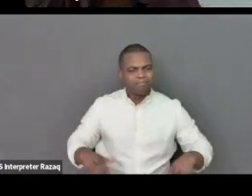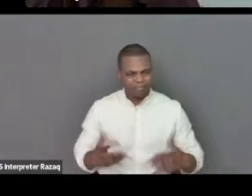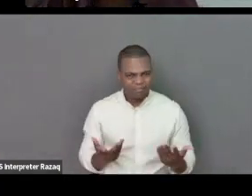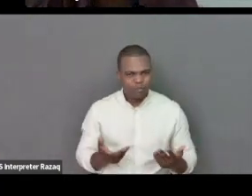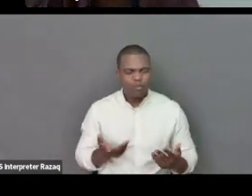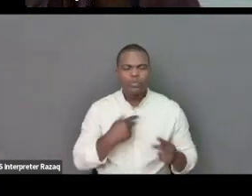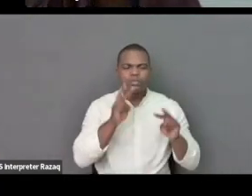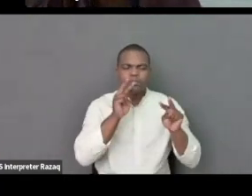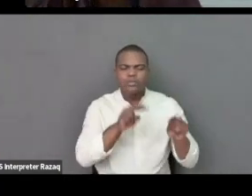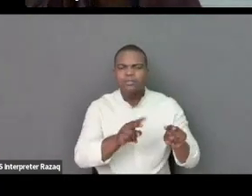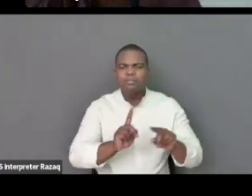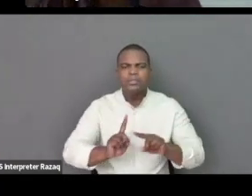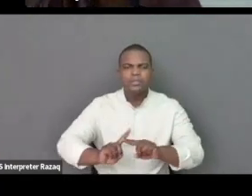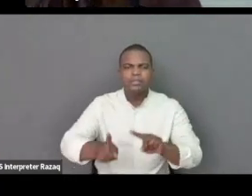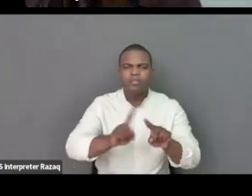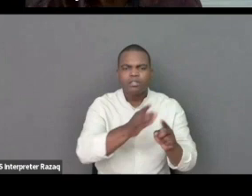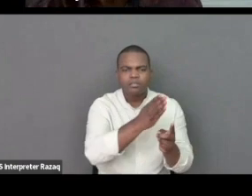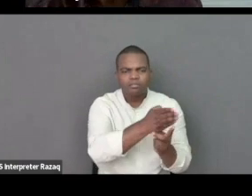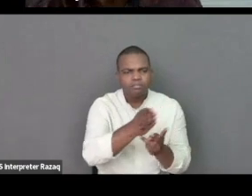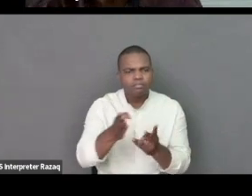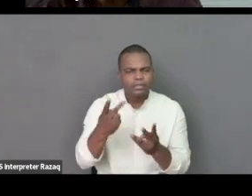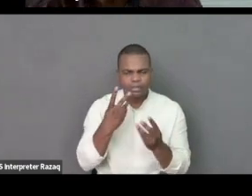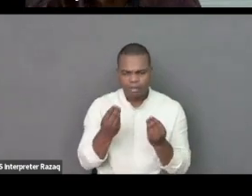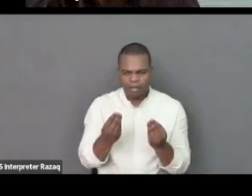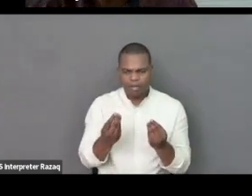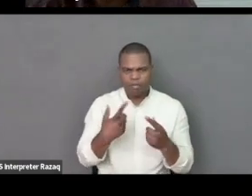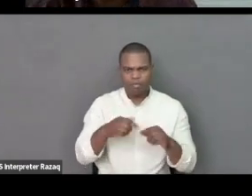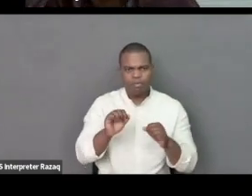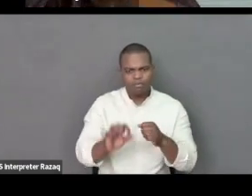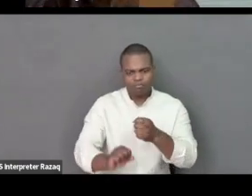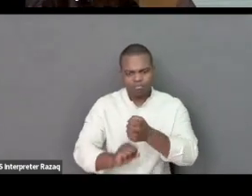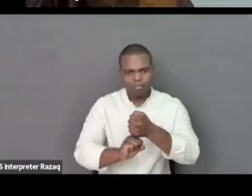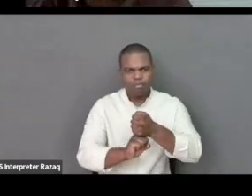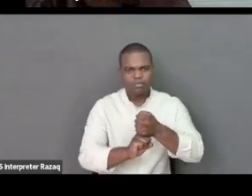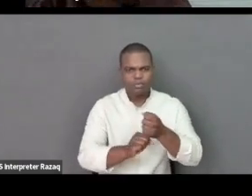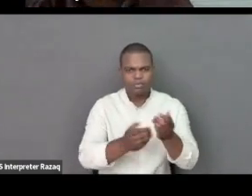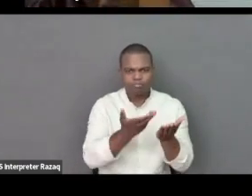project, and we did research on